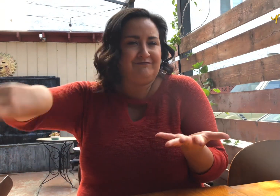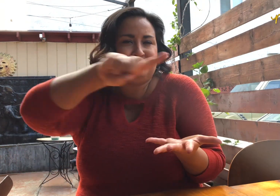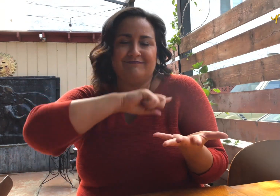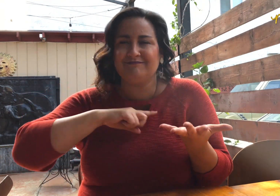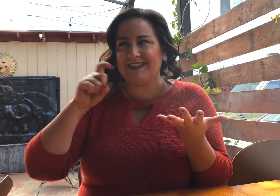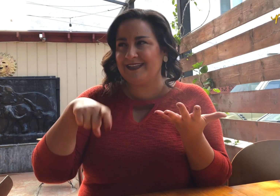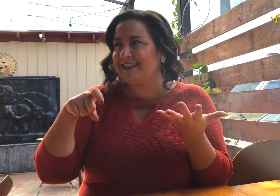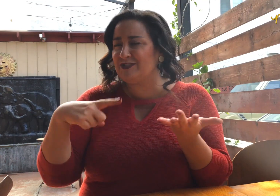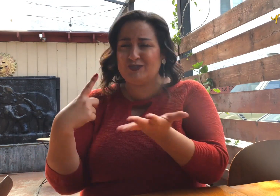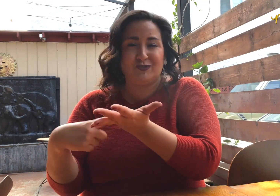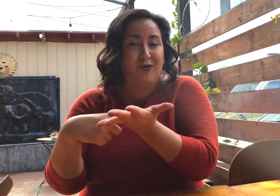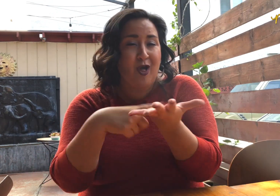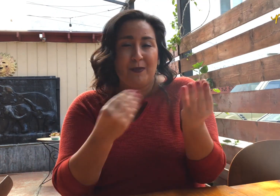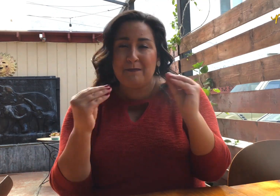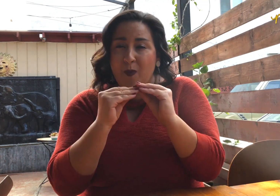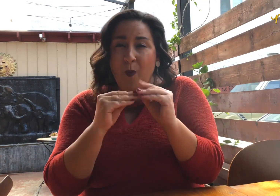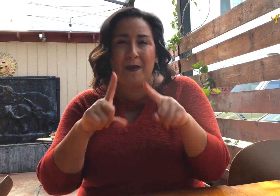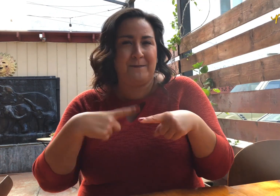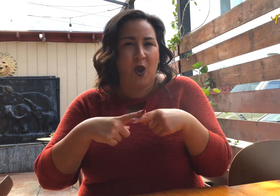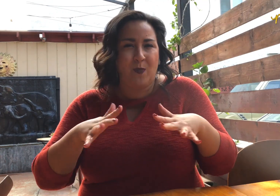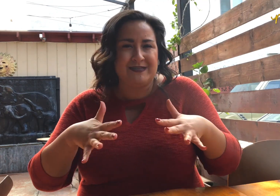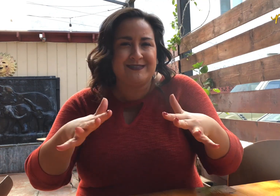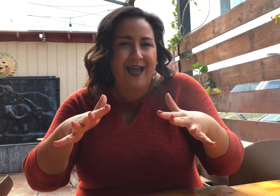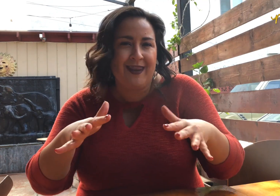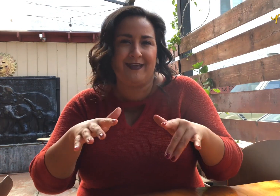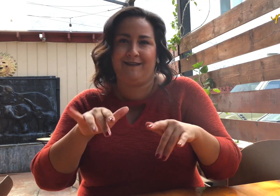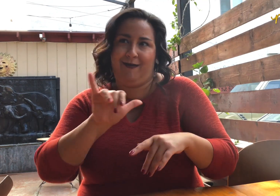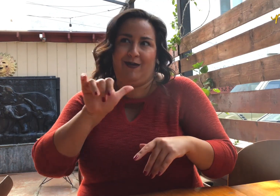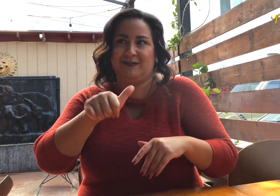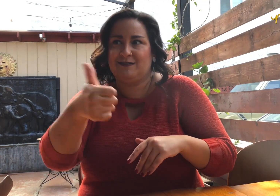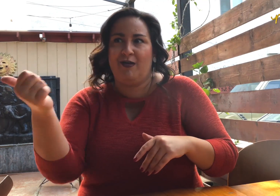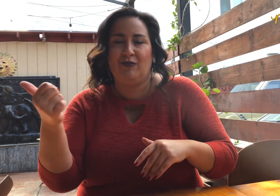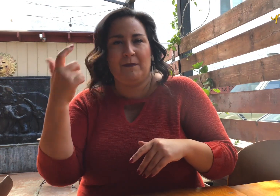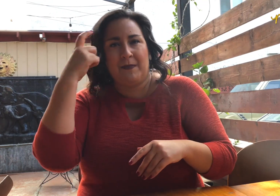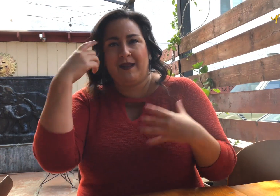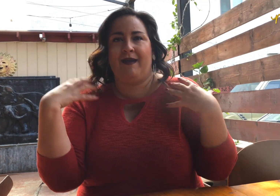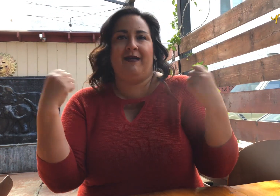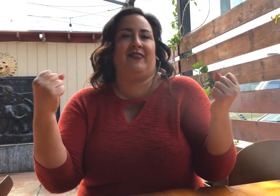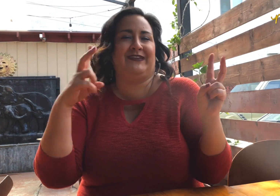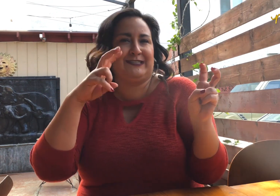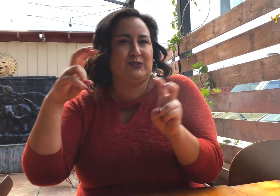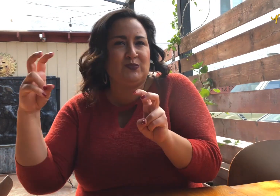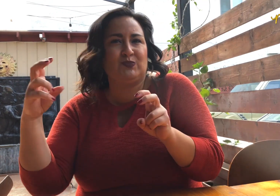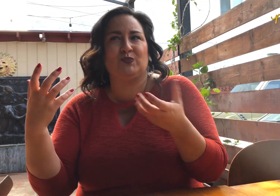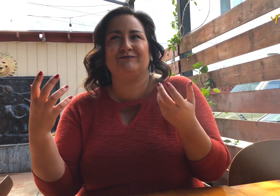We need to talk more about anxiety, as well as other mental health issues.